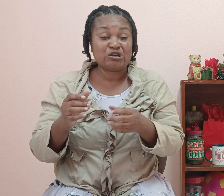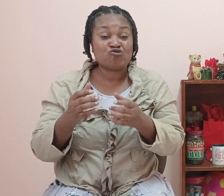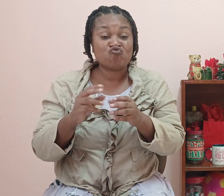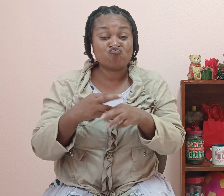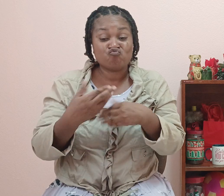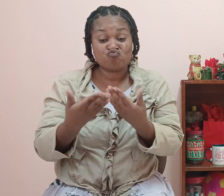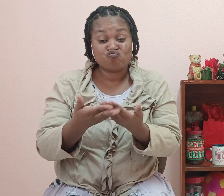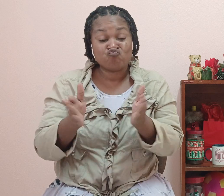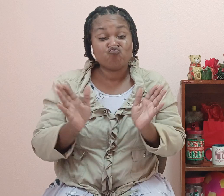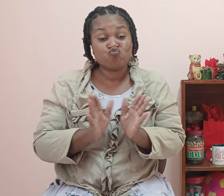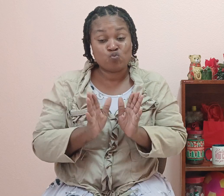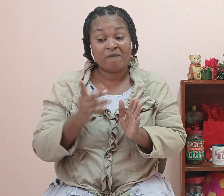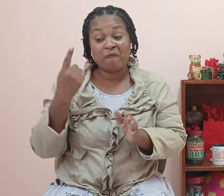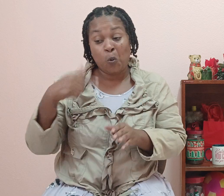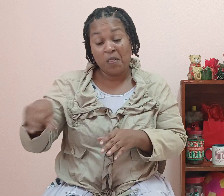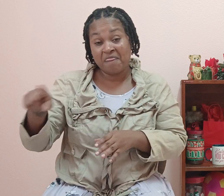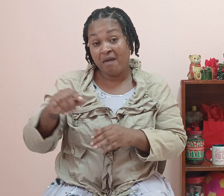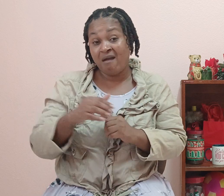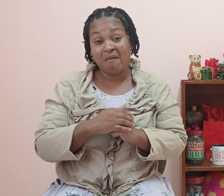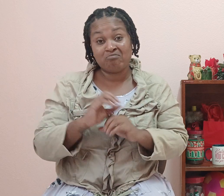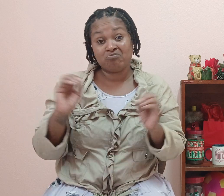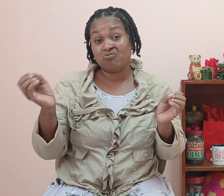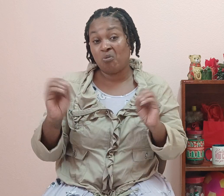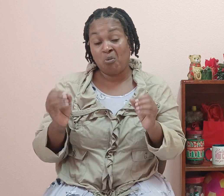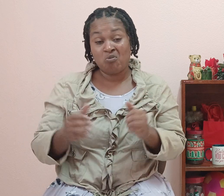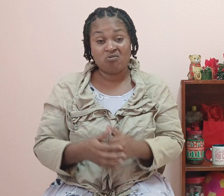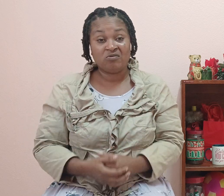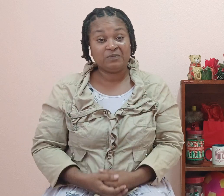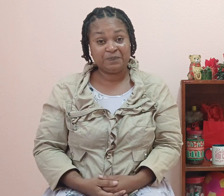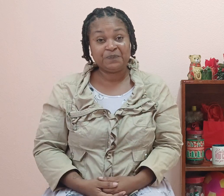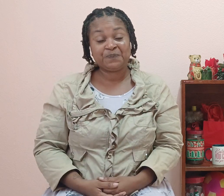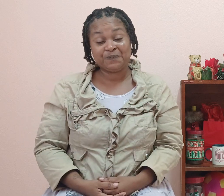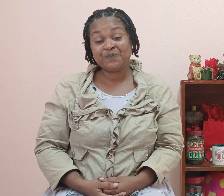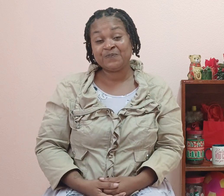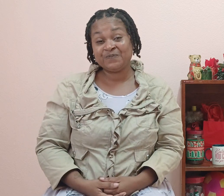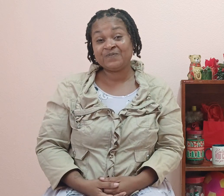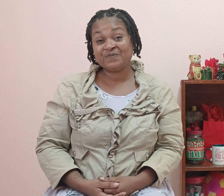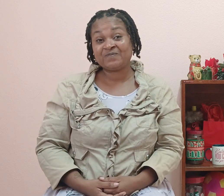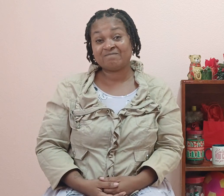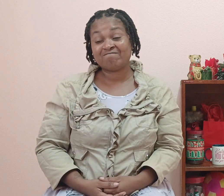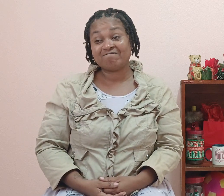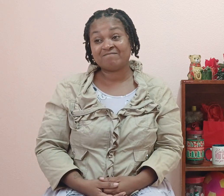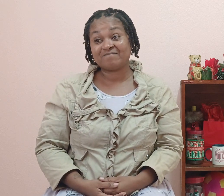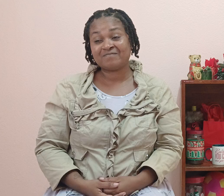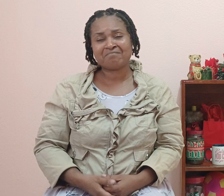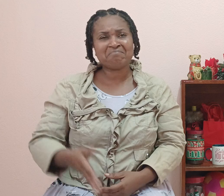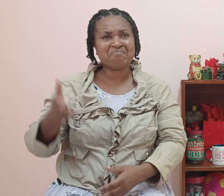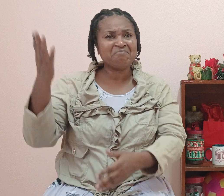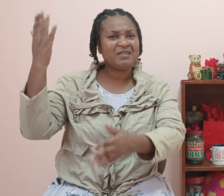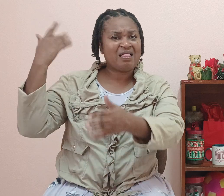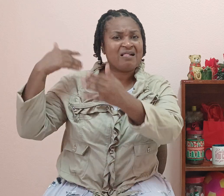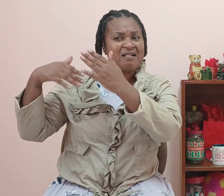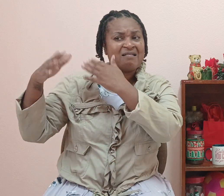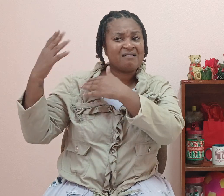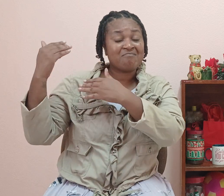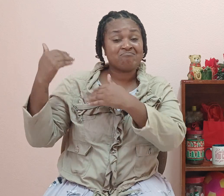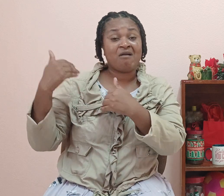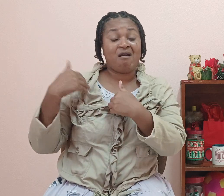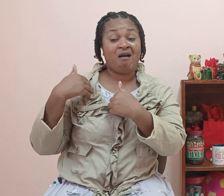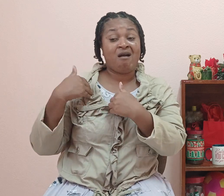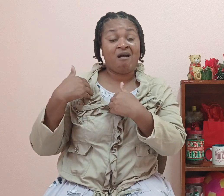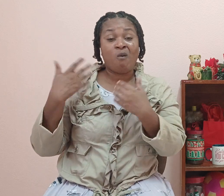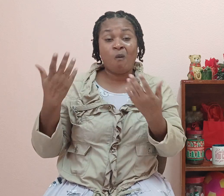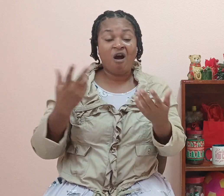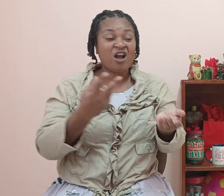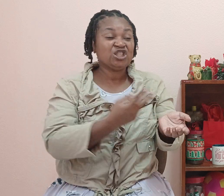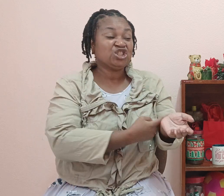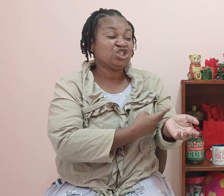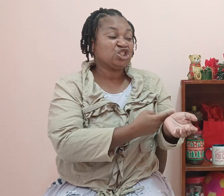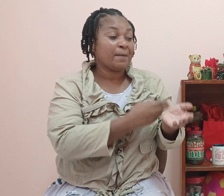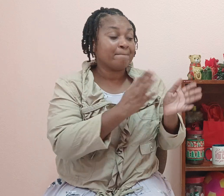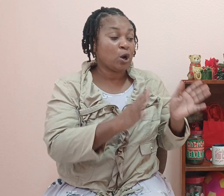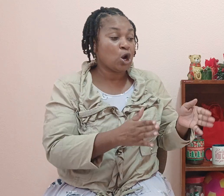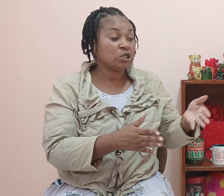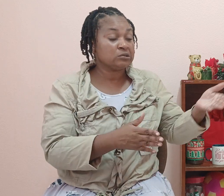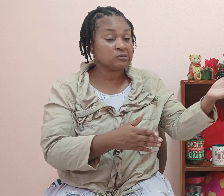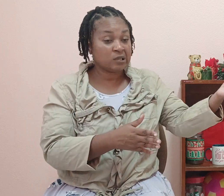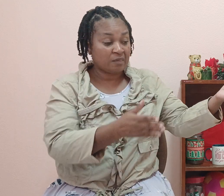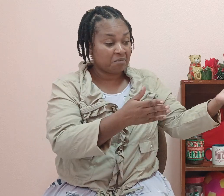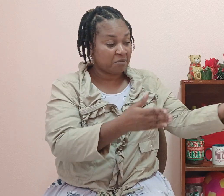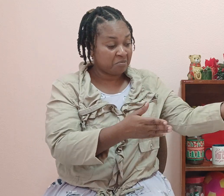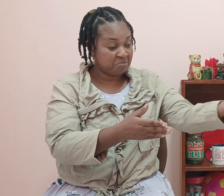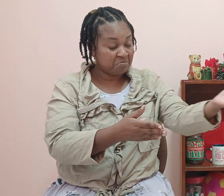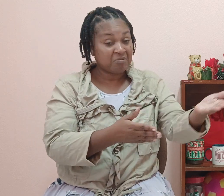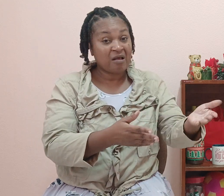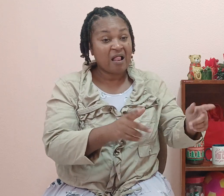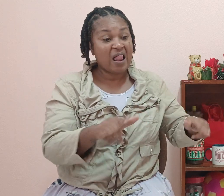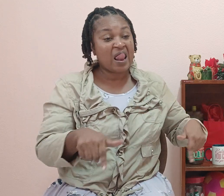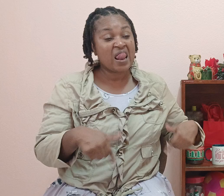8 And there were shepherds living out in the fields nearby,